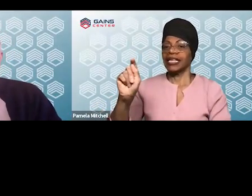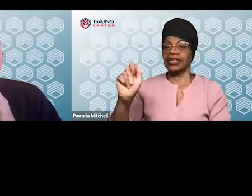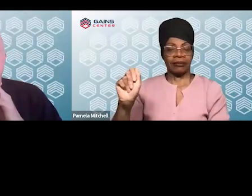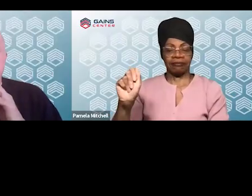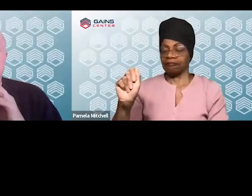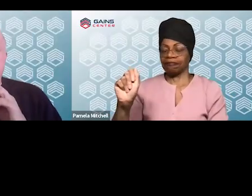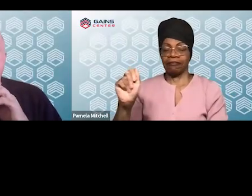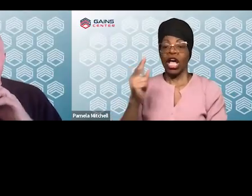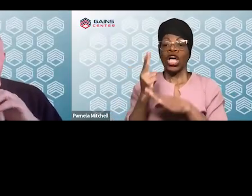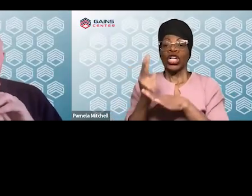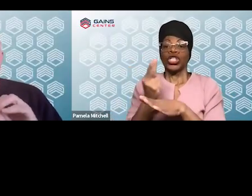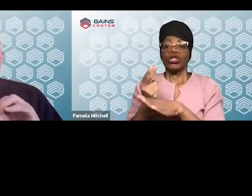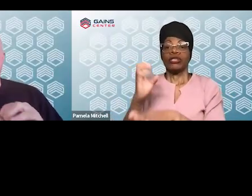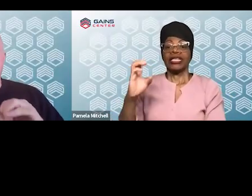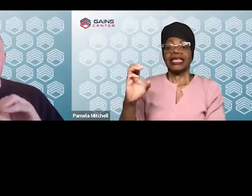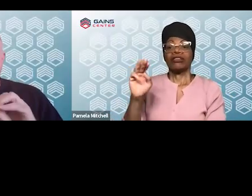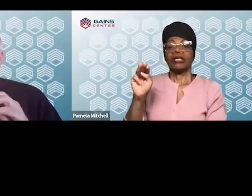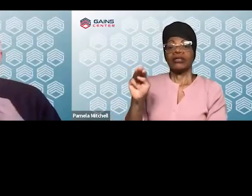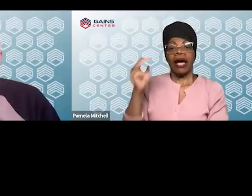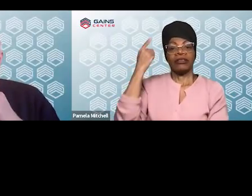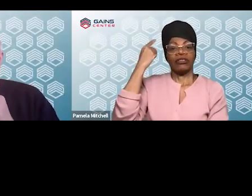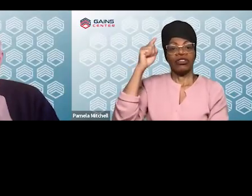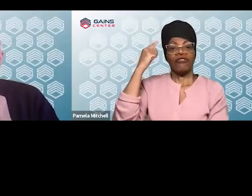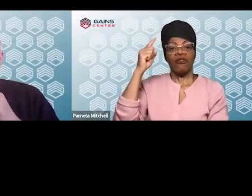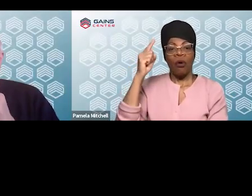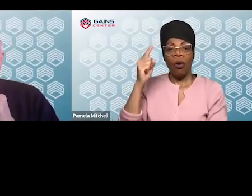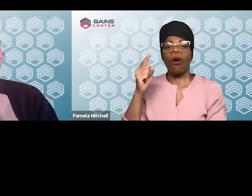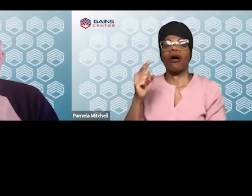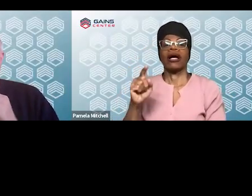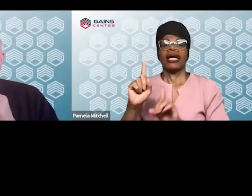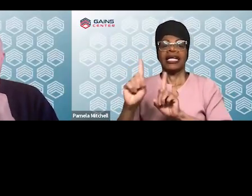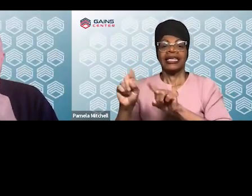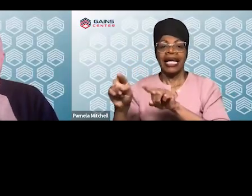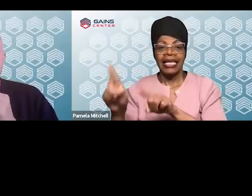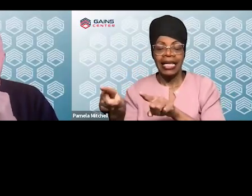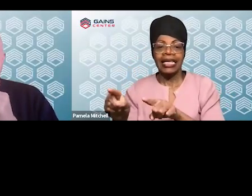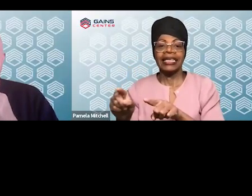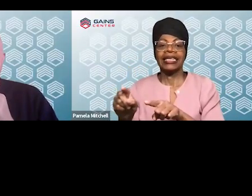Using CM for attendance in an in-custody treatment sessions with no contingent linkage